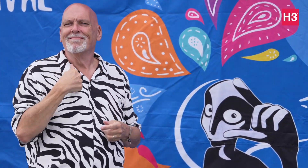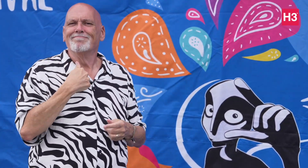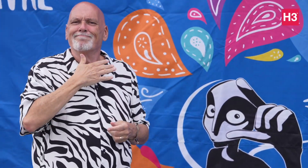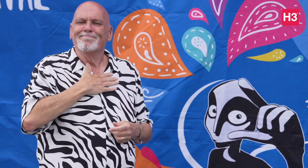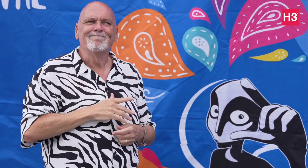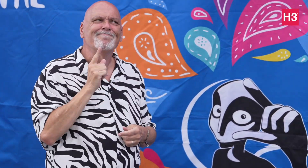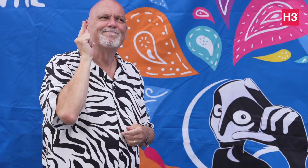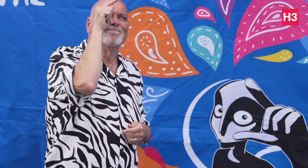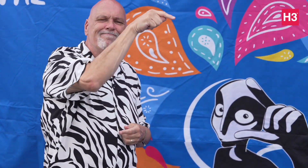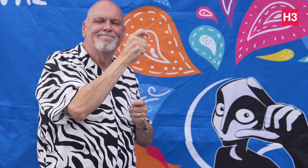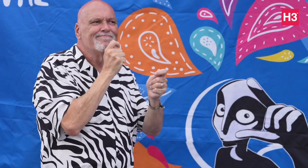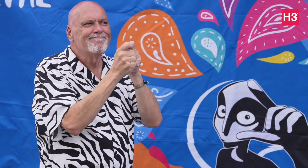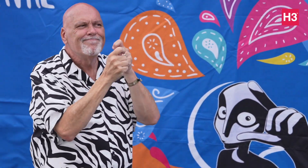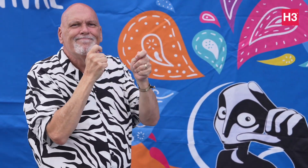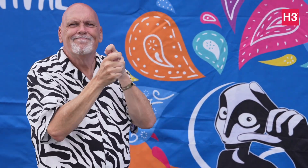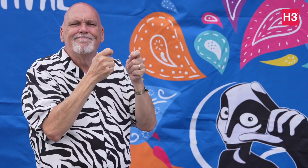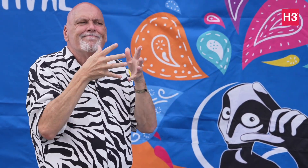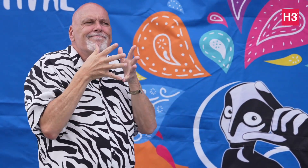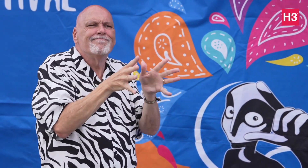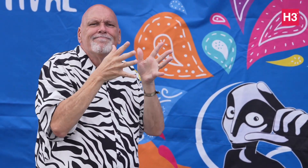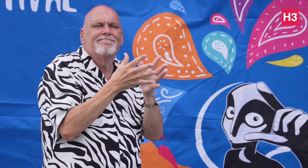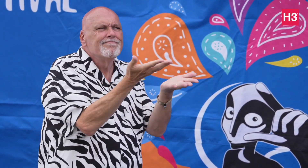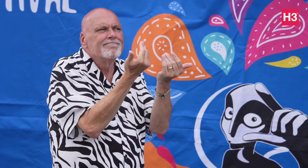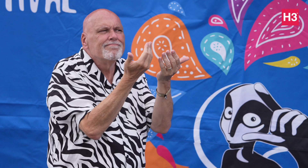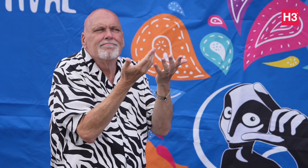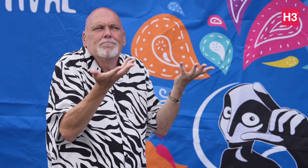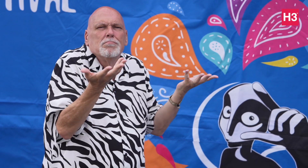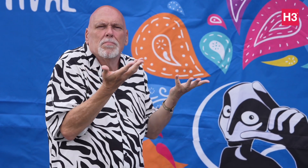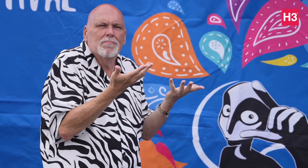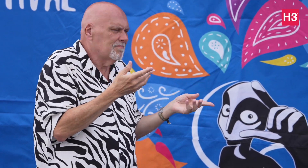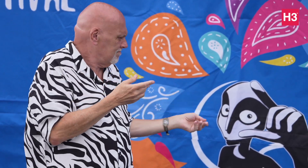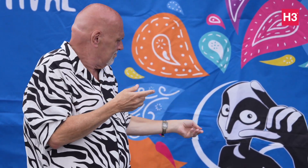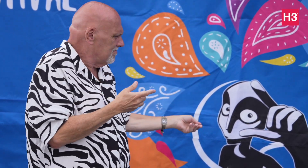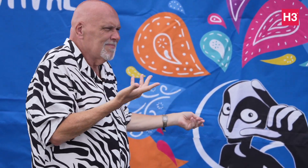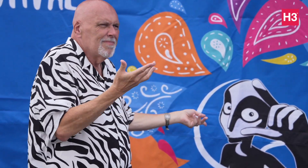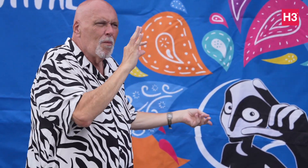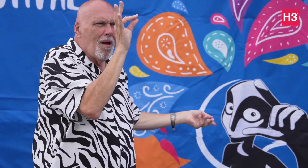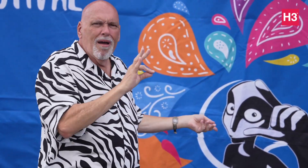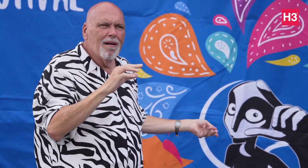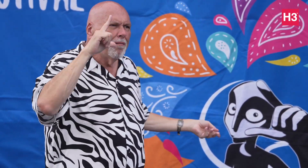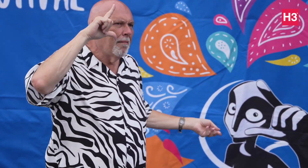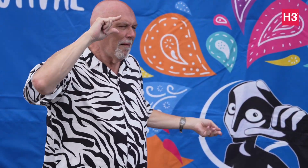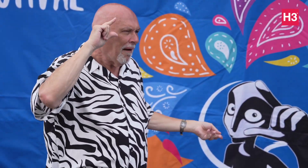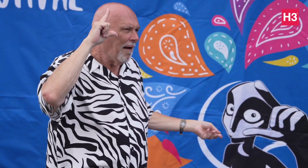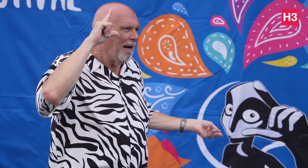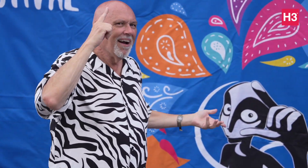I have an interview coming up, and we’re going to get some answers!